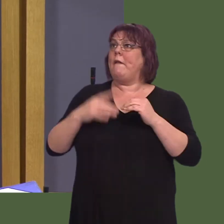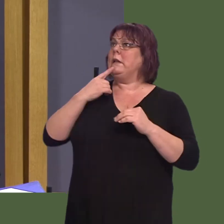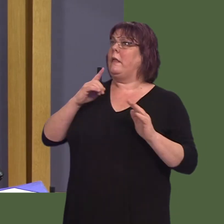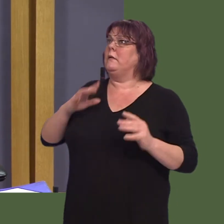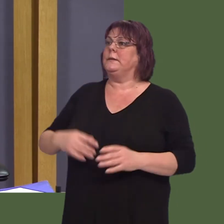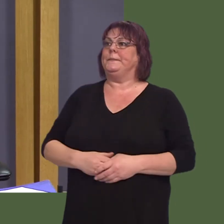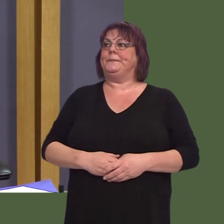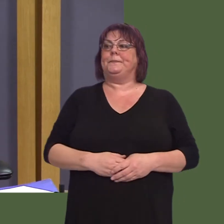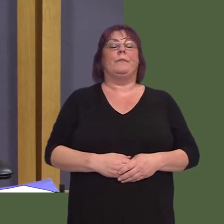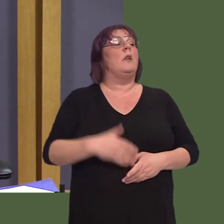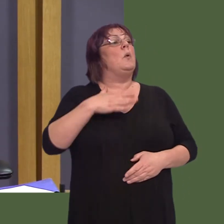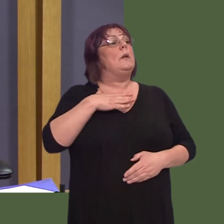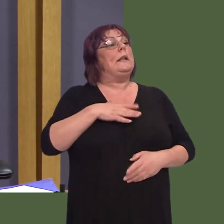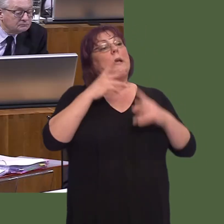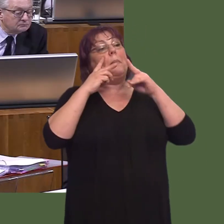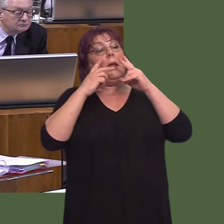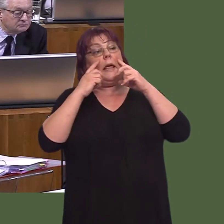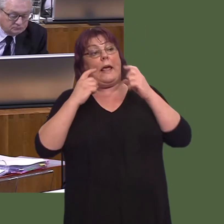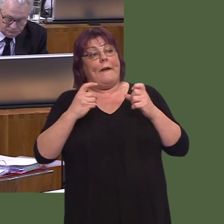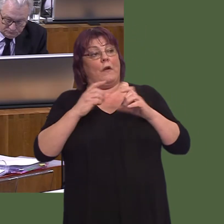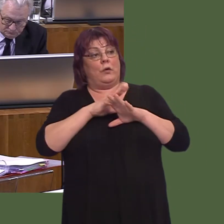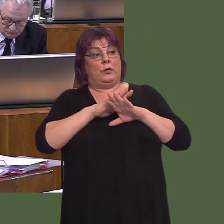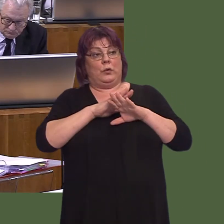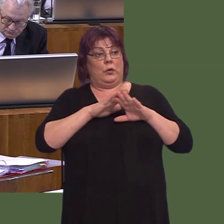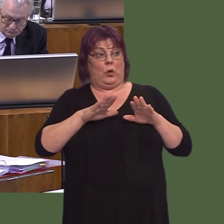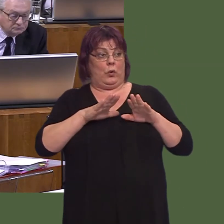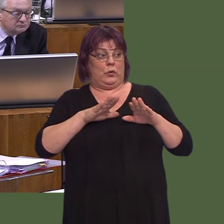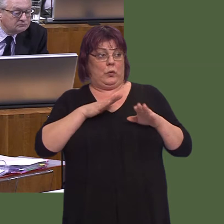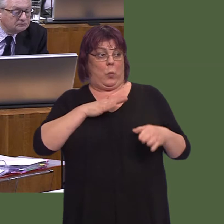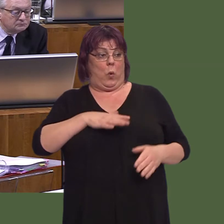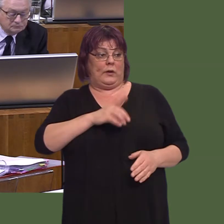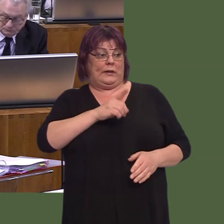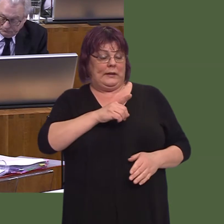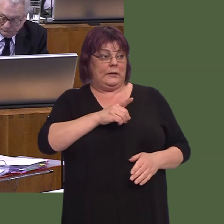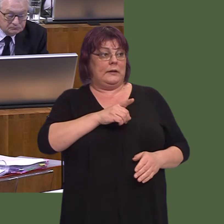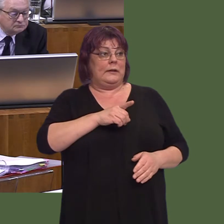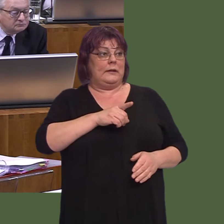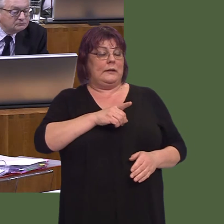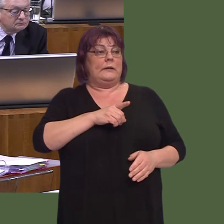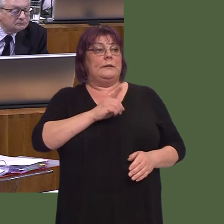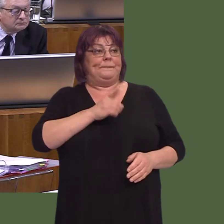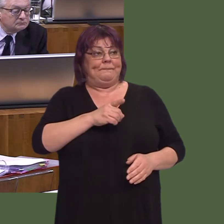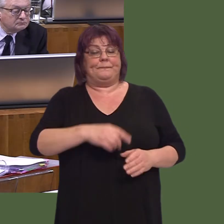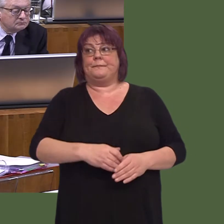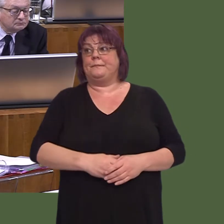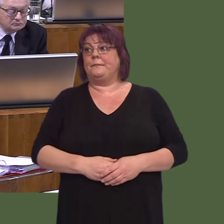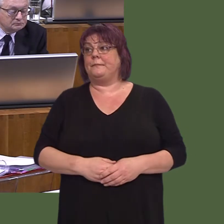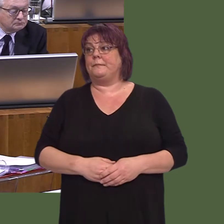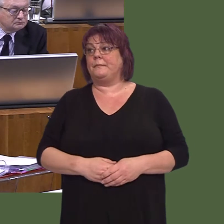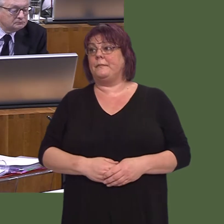Carwyn Jones AM: So, we have to be careful not to move along that path and be in a position